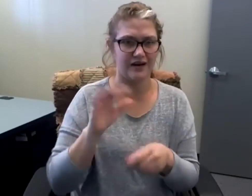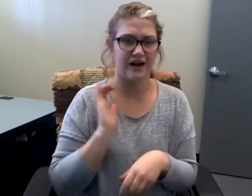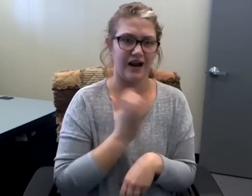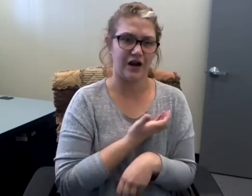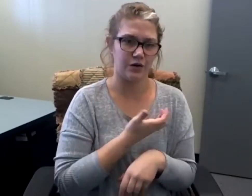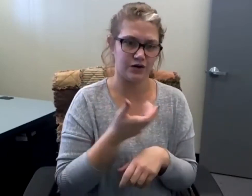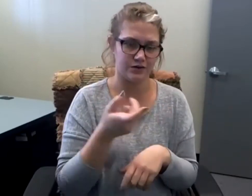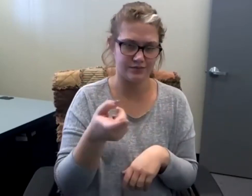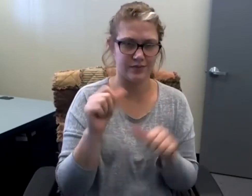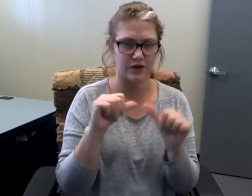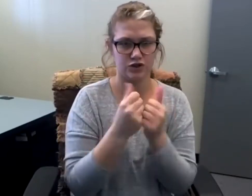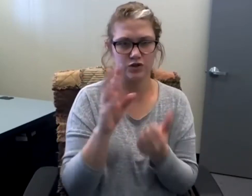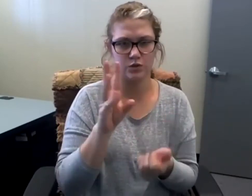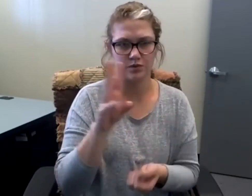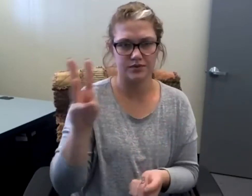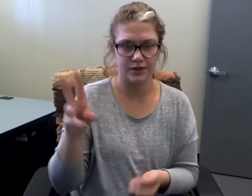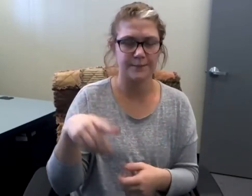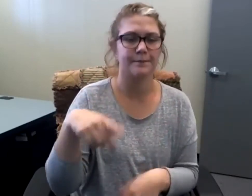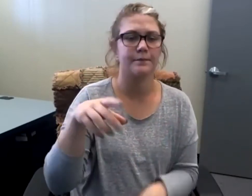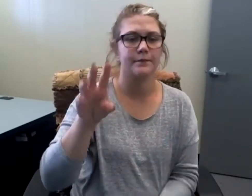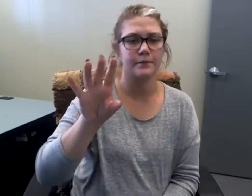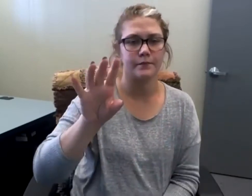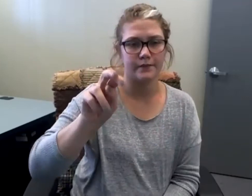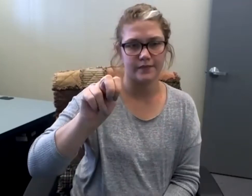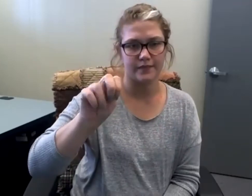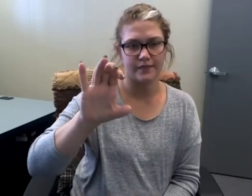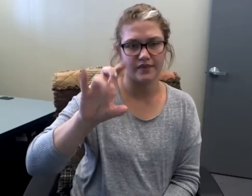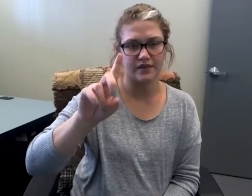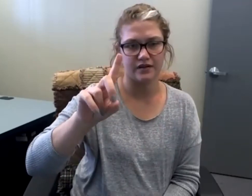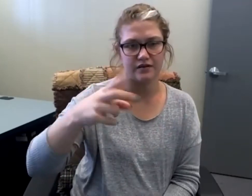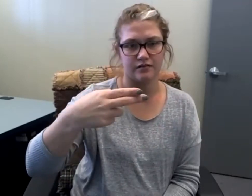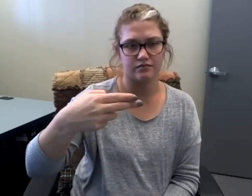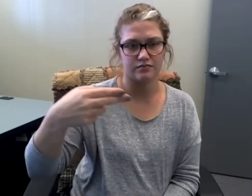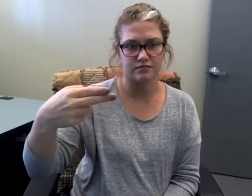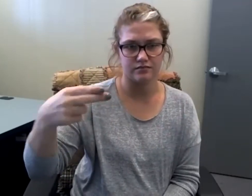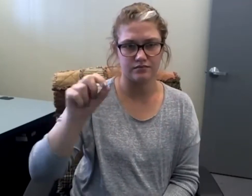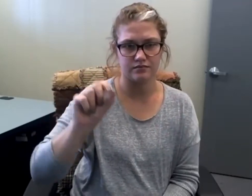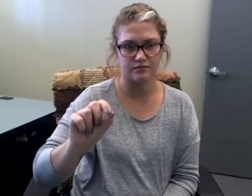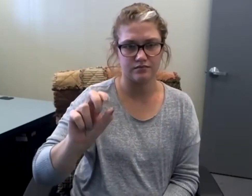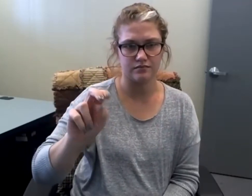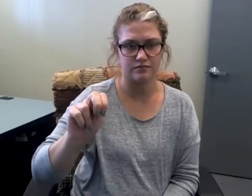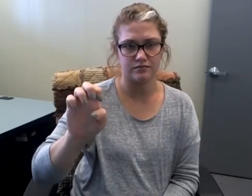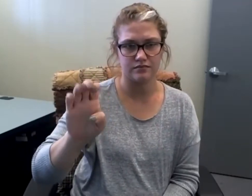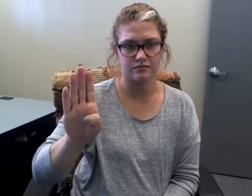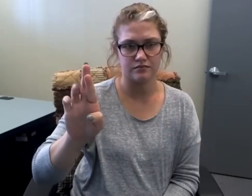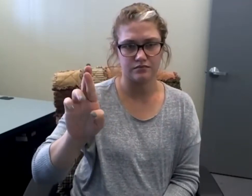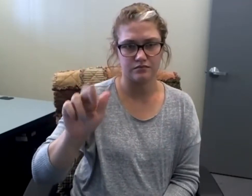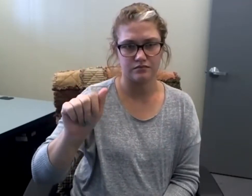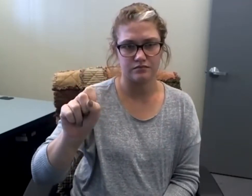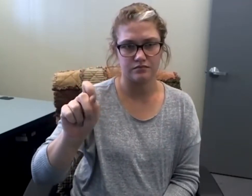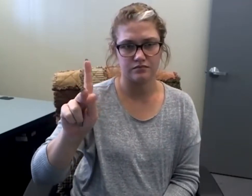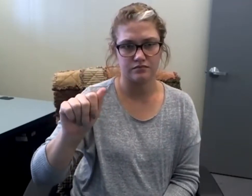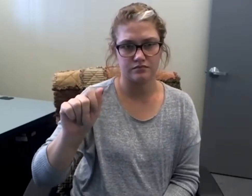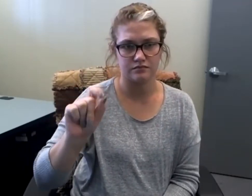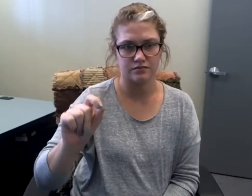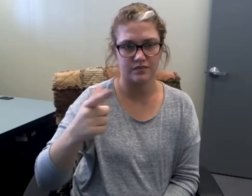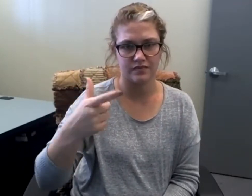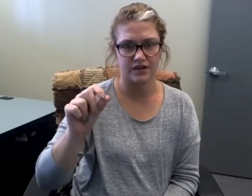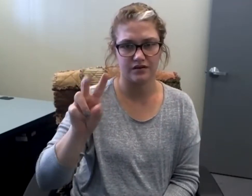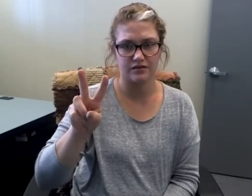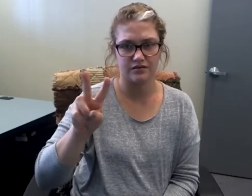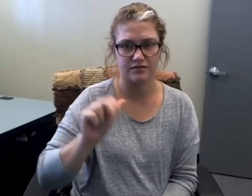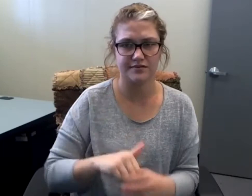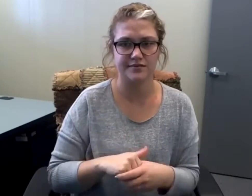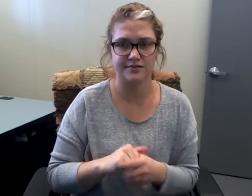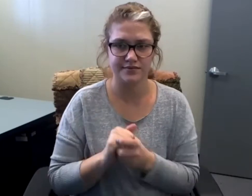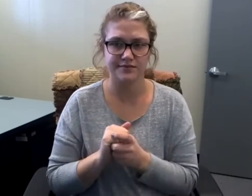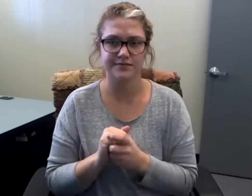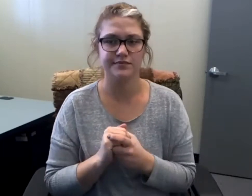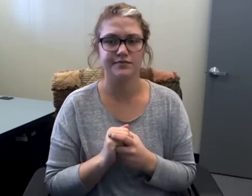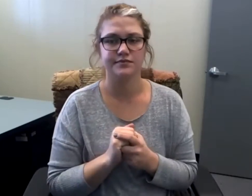services you can find that on our agency's website which is www.ncdhh.nebraska.gov